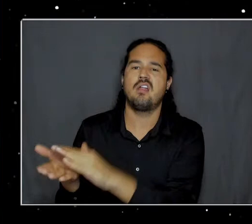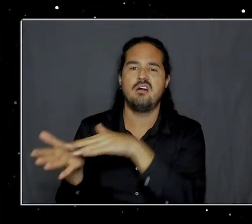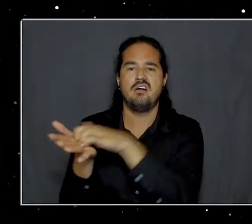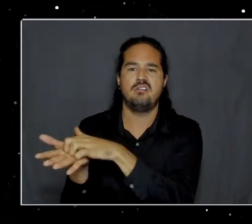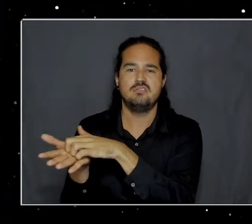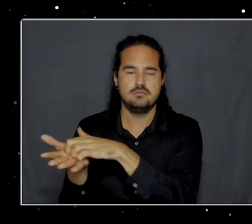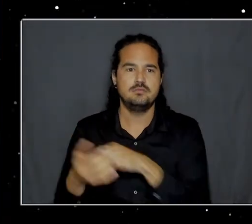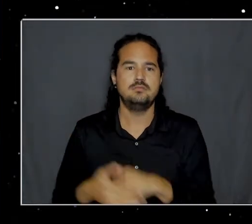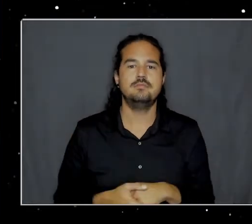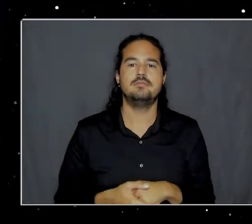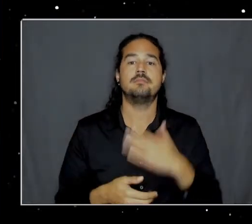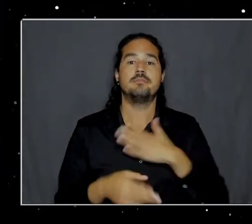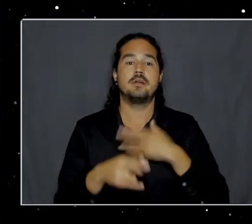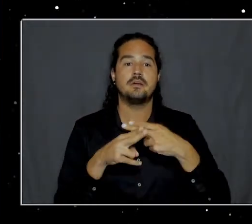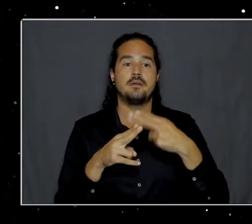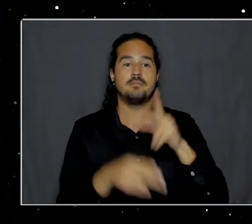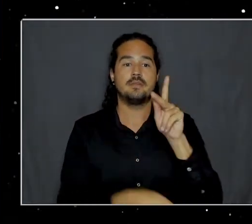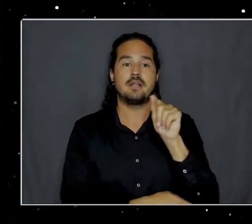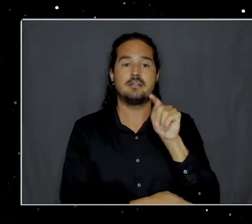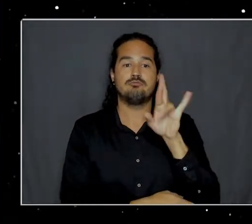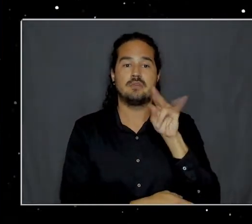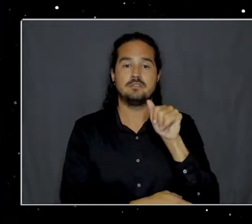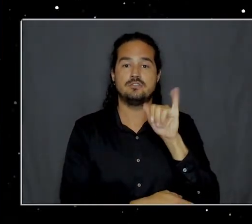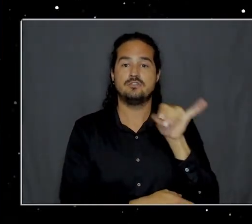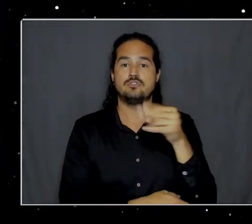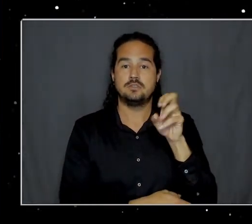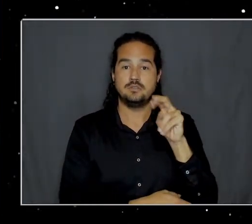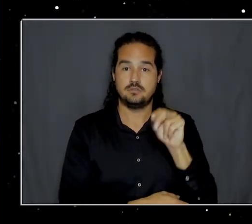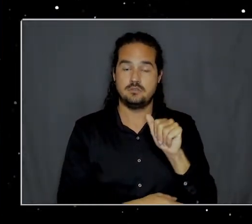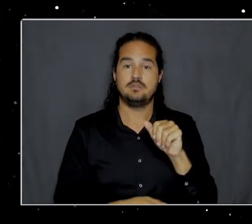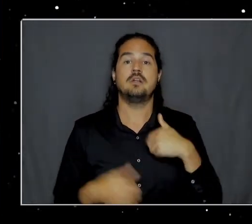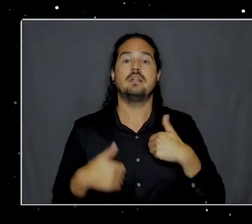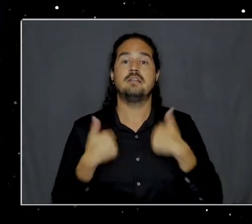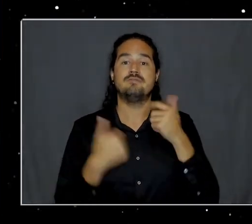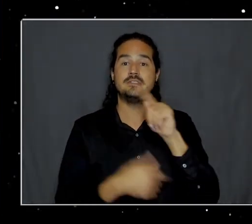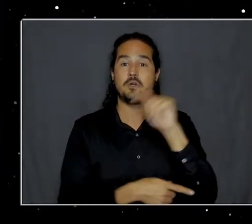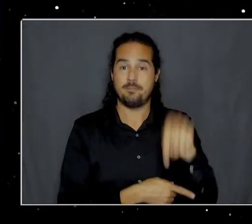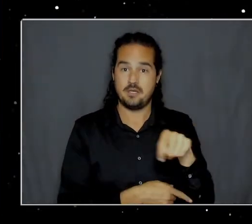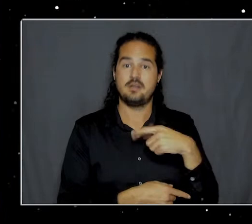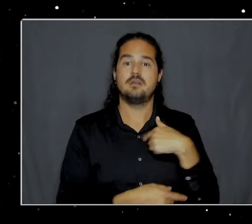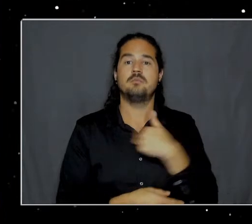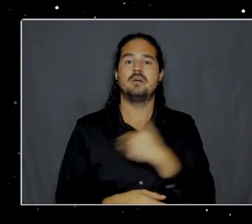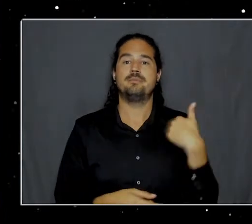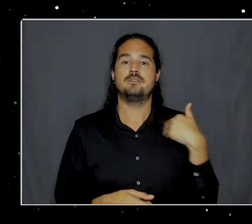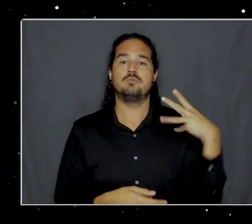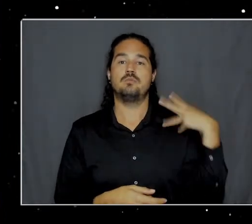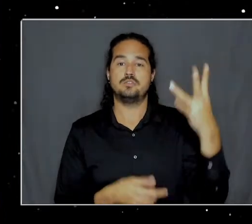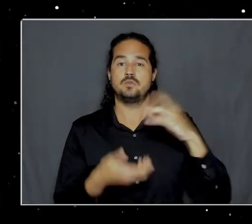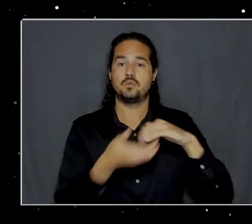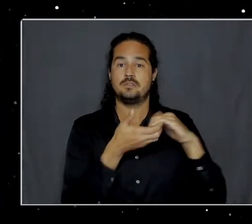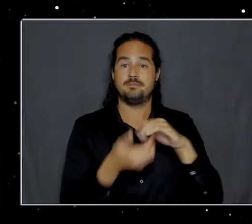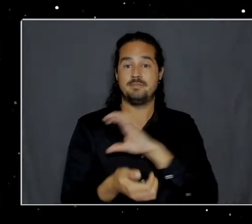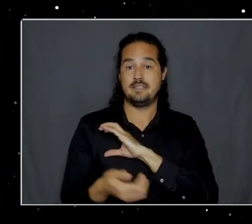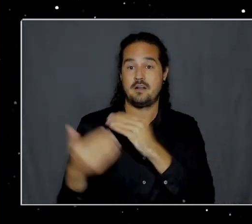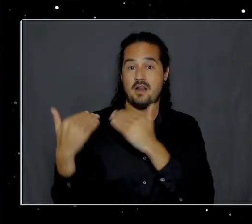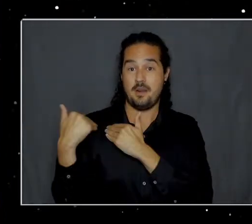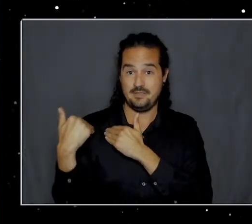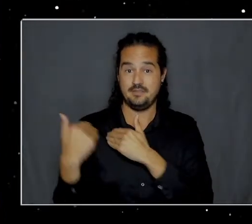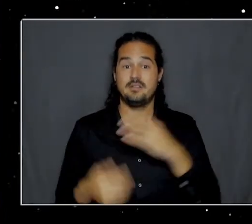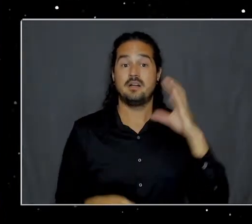COALITION FOR POLICE ACCOUNTABILITY AND NEXT STEPS WASHINGTON, I HAVE BEEN ASKED TO